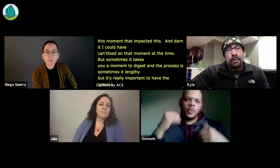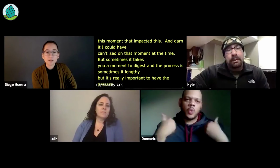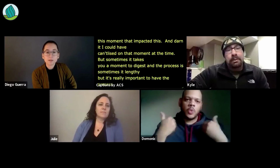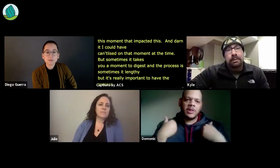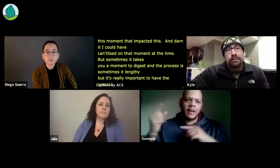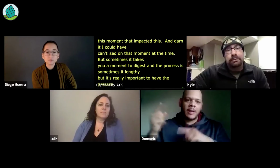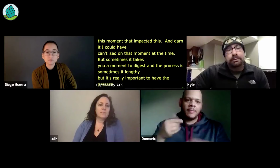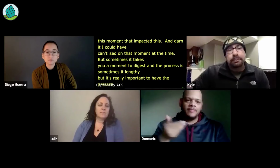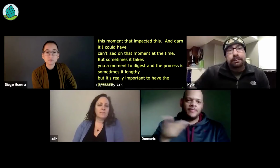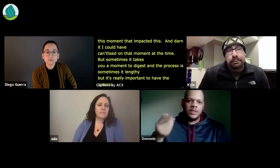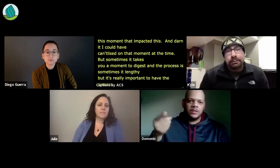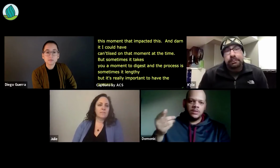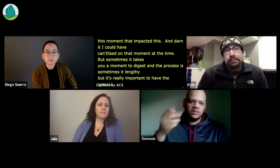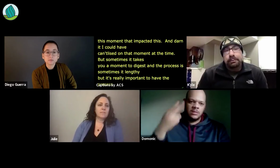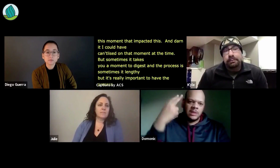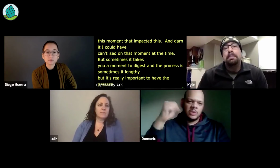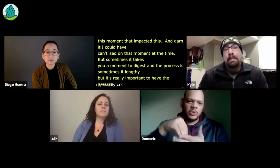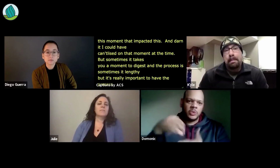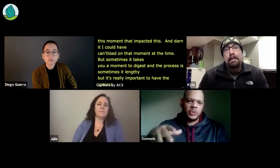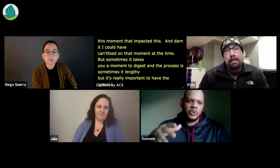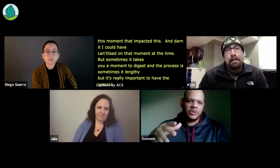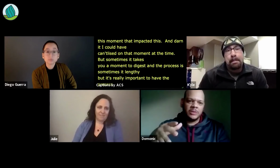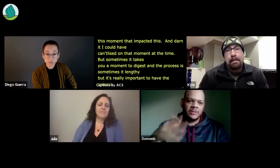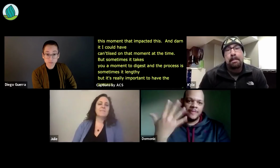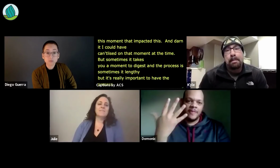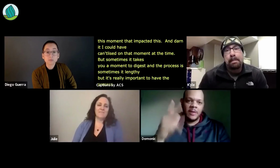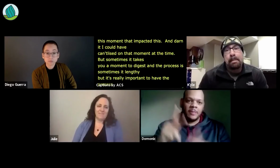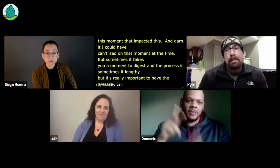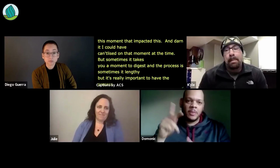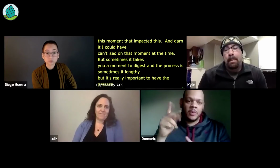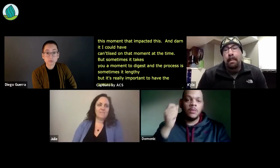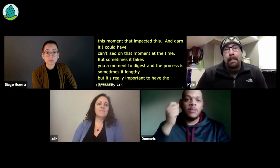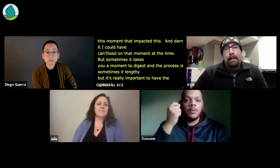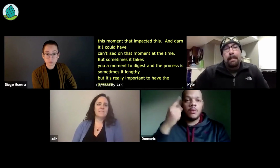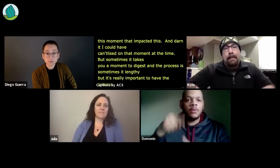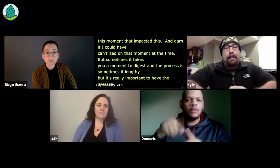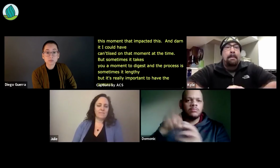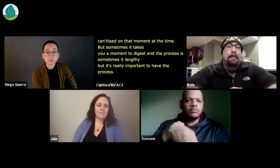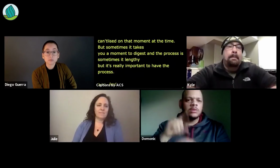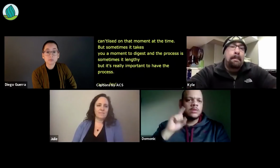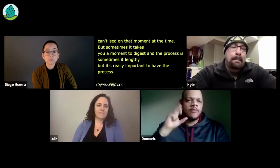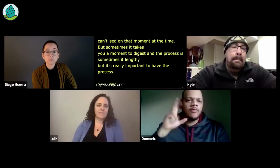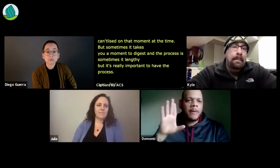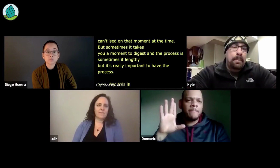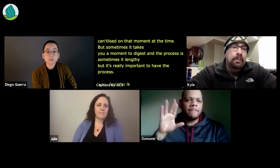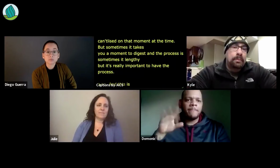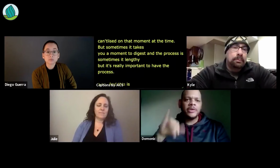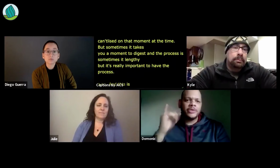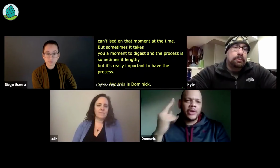And this is Dominic. Also inviting the youth, the deaf youth.